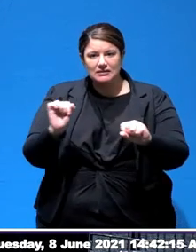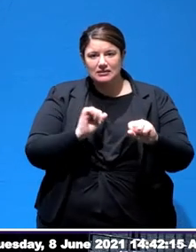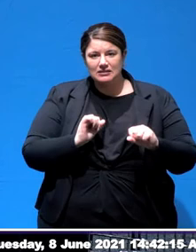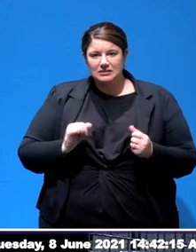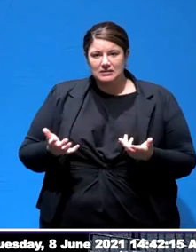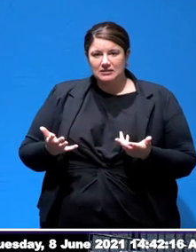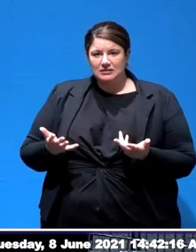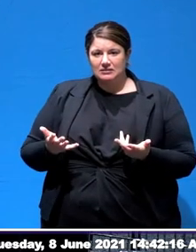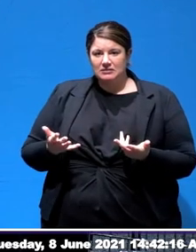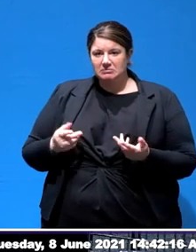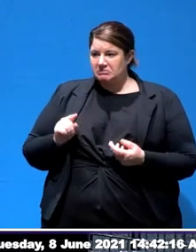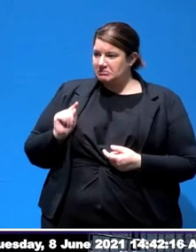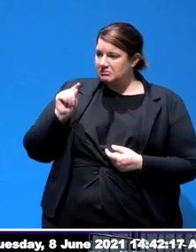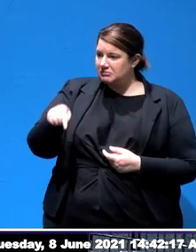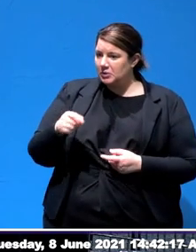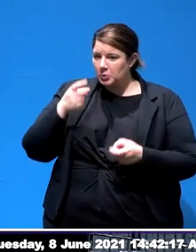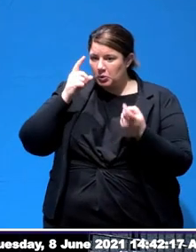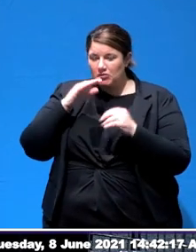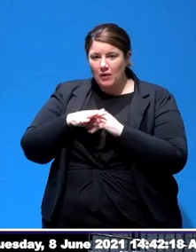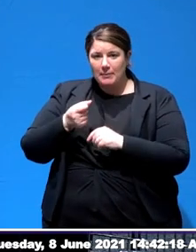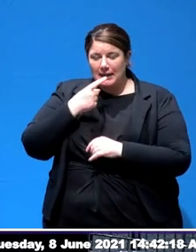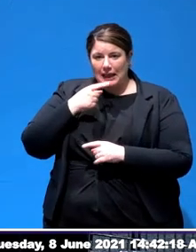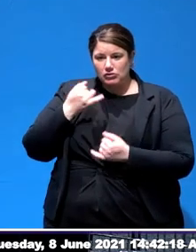Worried about medication mix-ups?